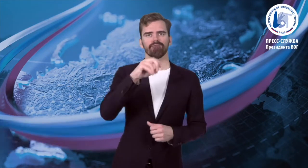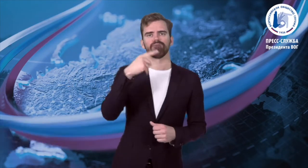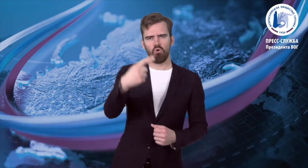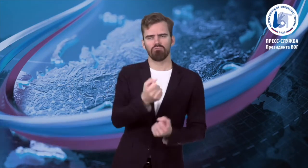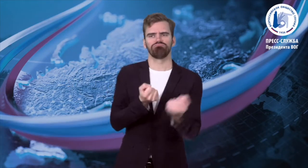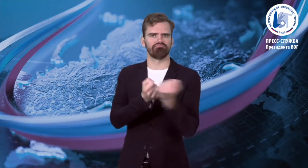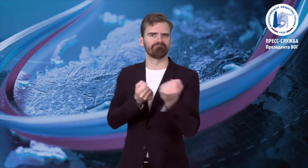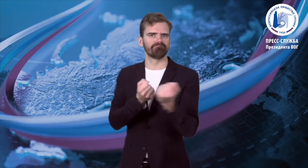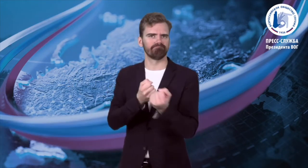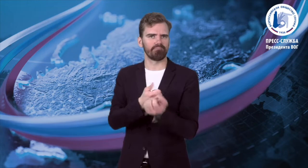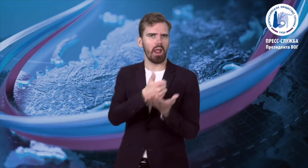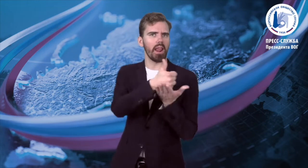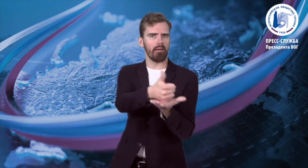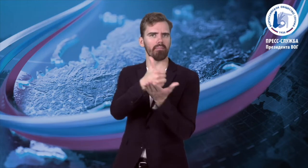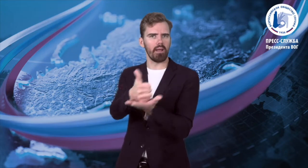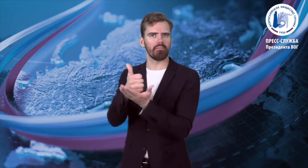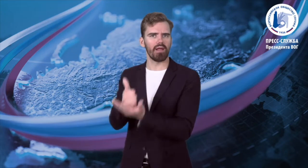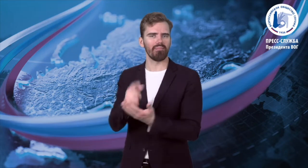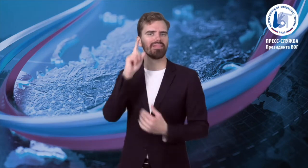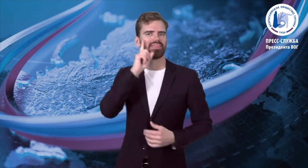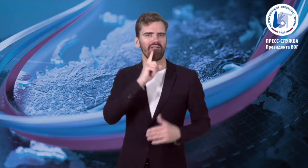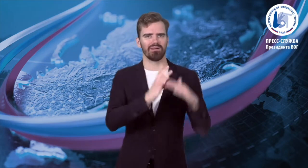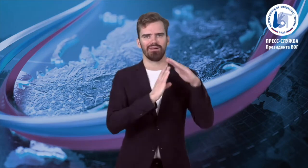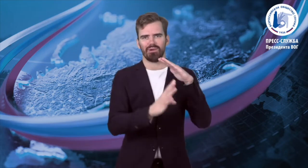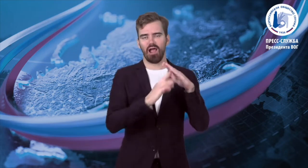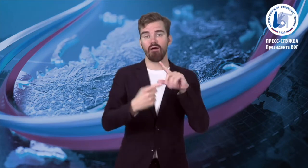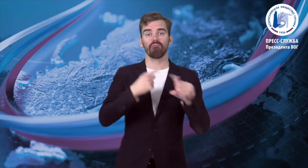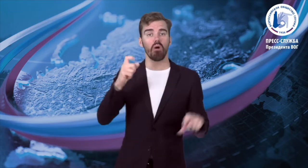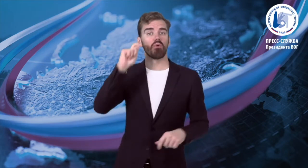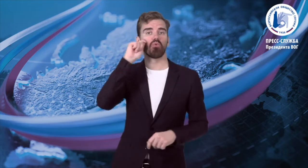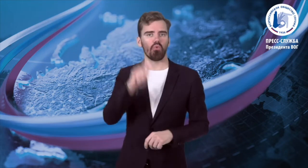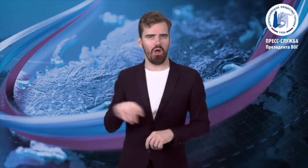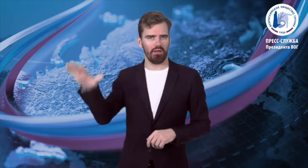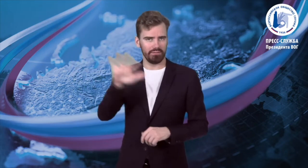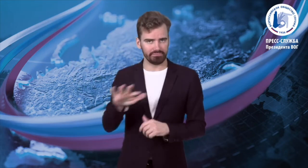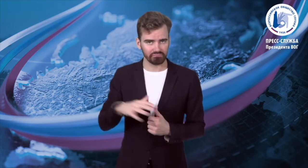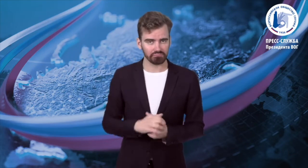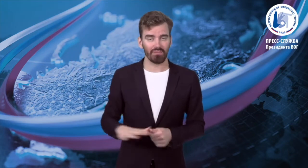ARSD continues to provide assistance to deaf refugees from Ukraine.